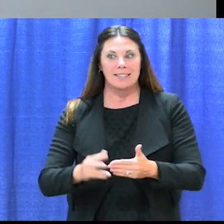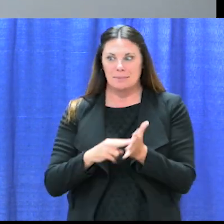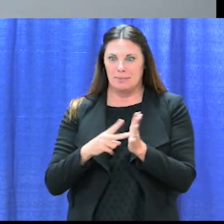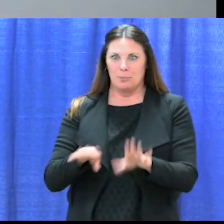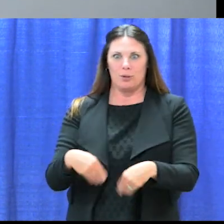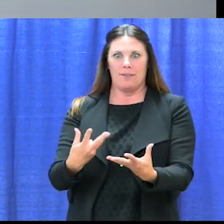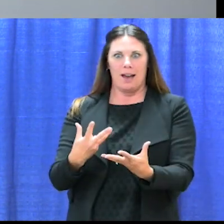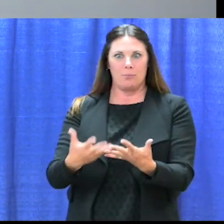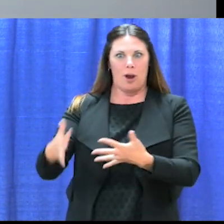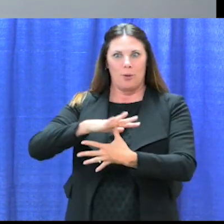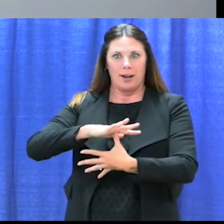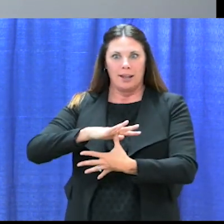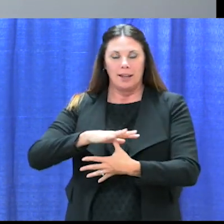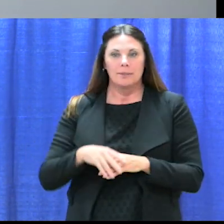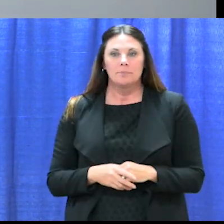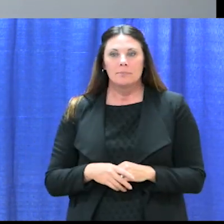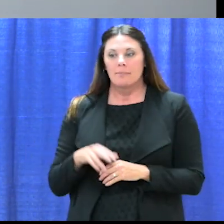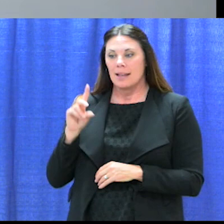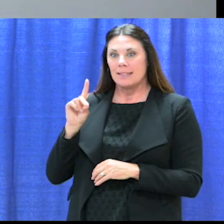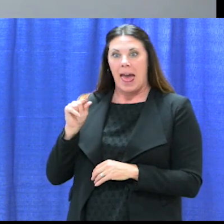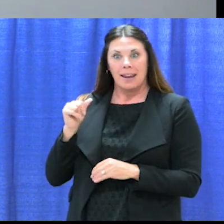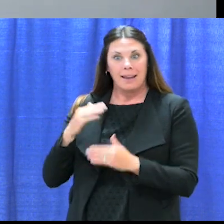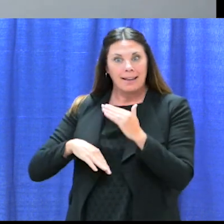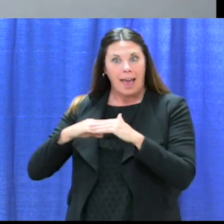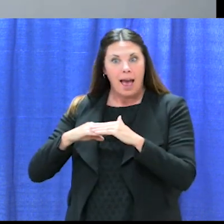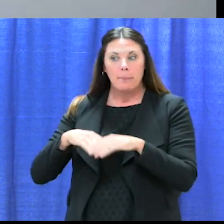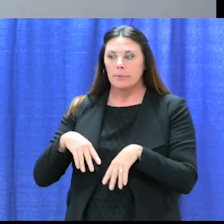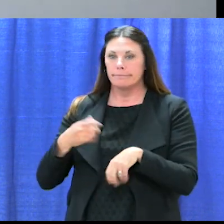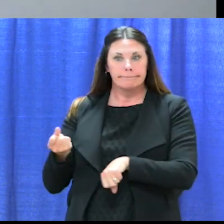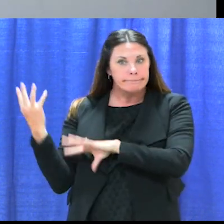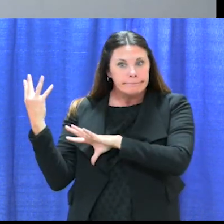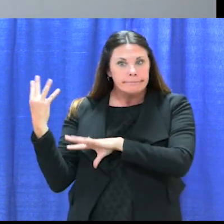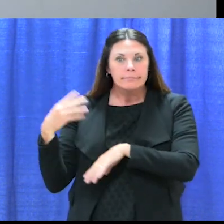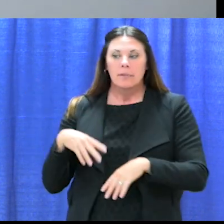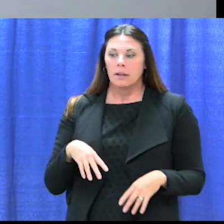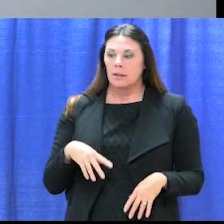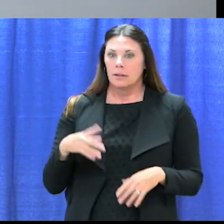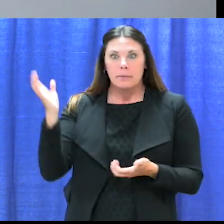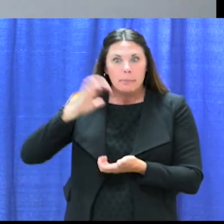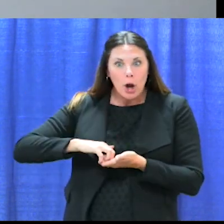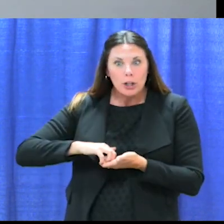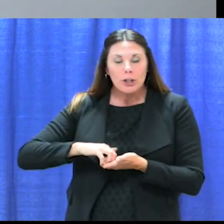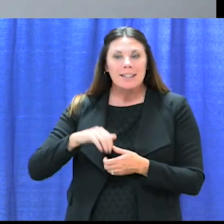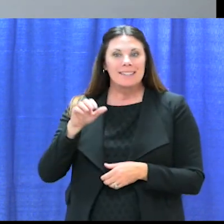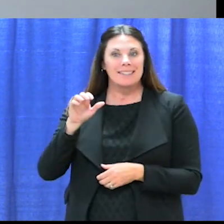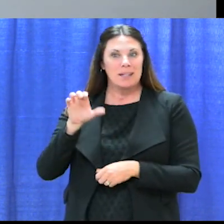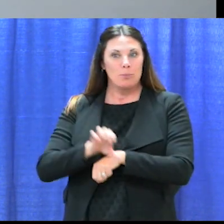We've also lifted any data caps. We've done a huge partnership with computers to San Diego kids.